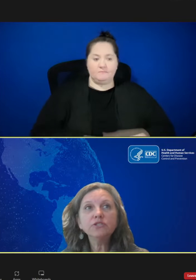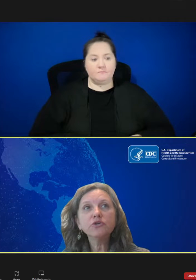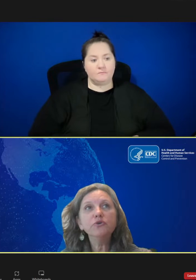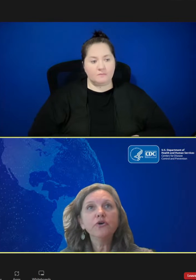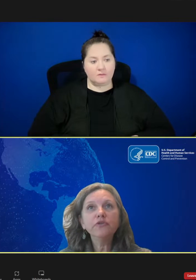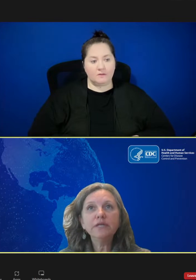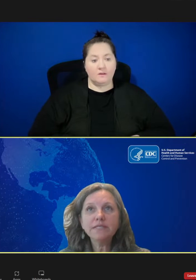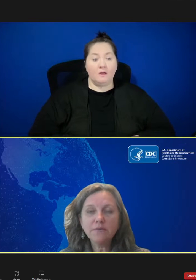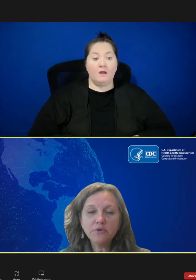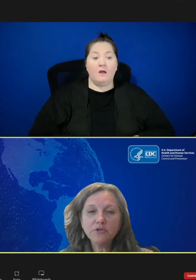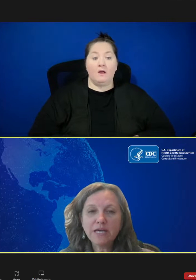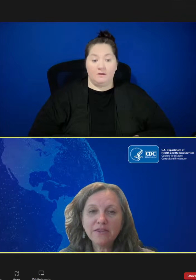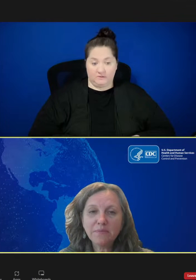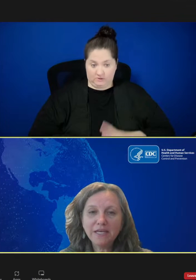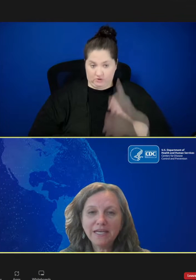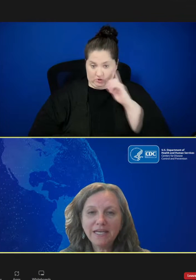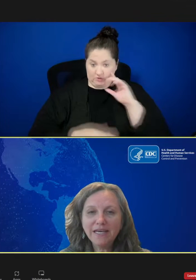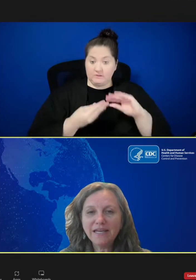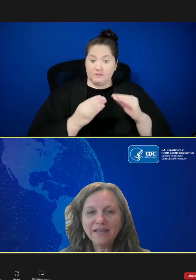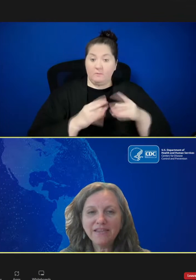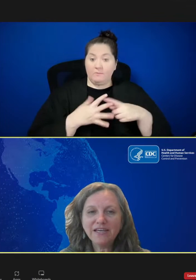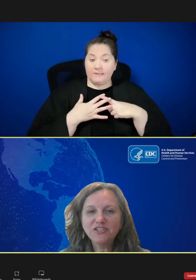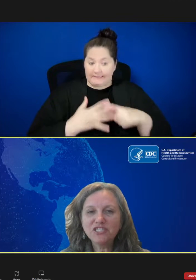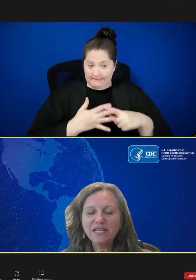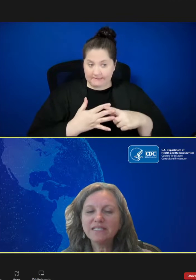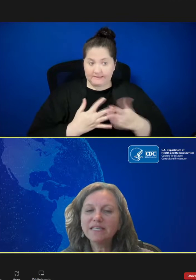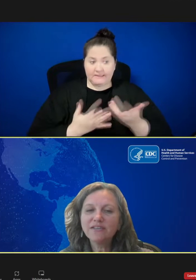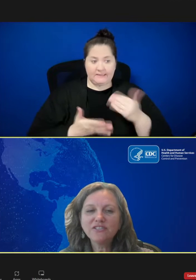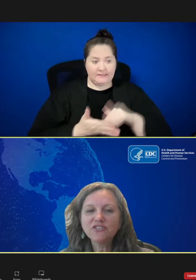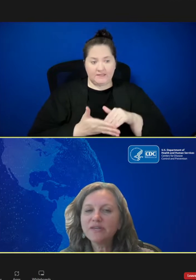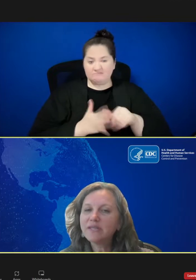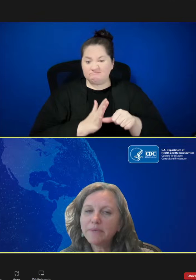So, you heard these numbers at the beginning, and I think I'd just like to illustrate them